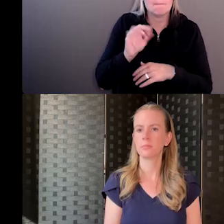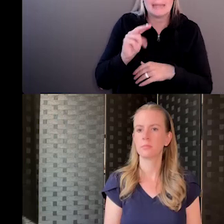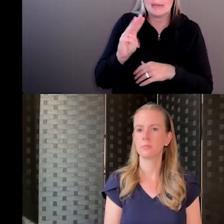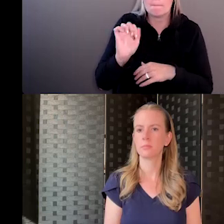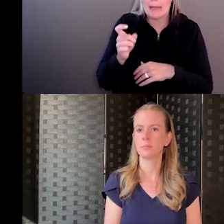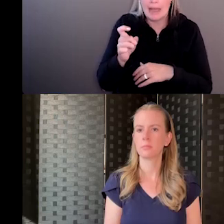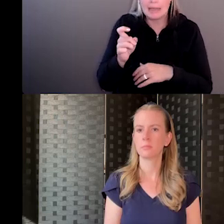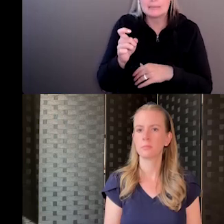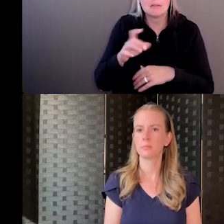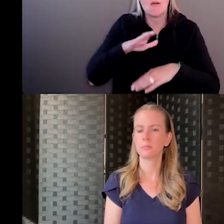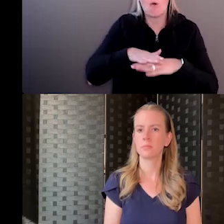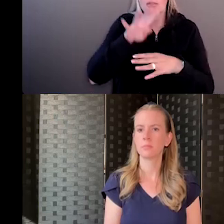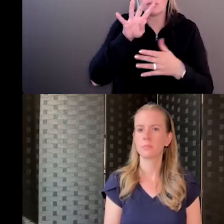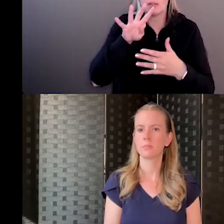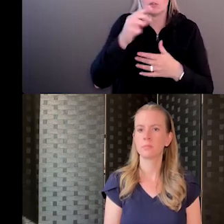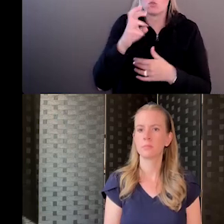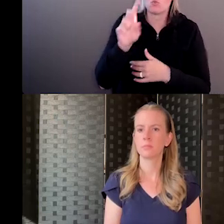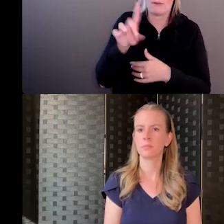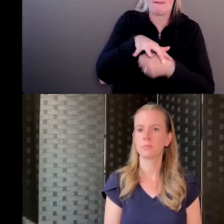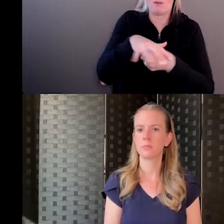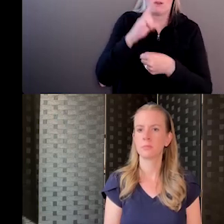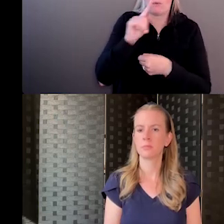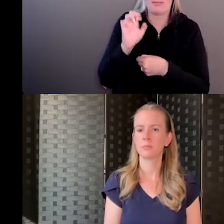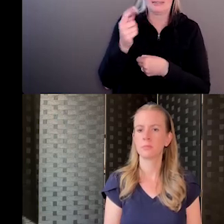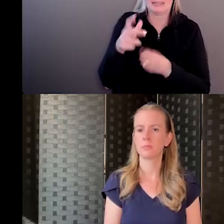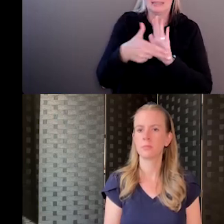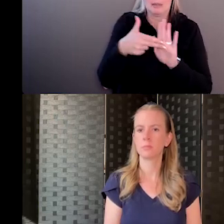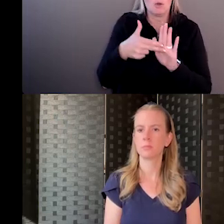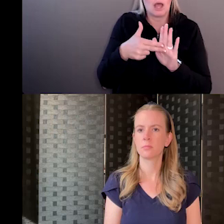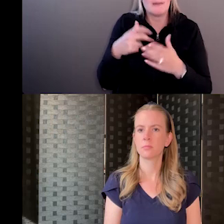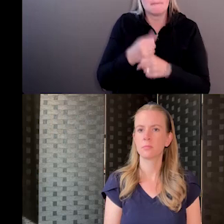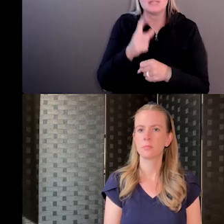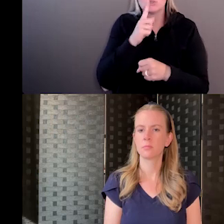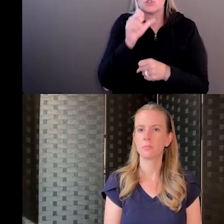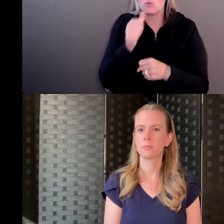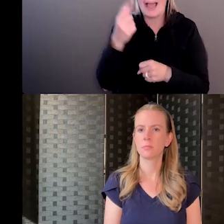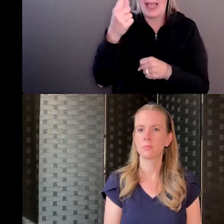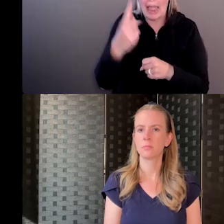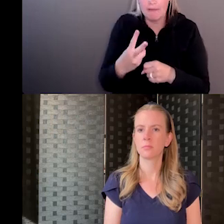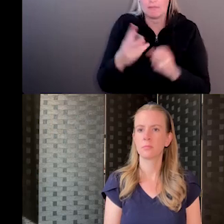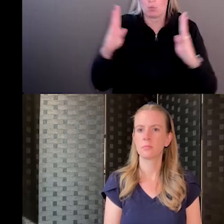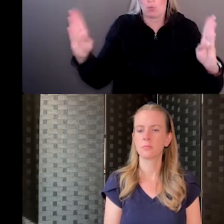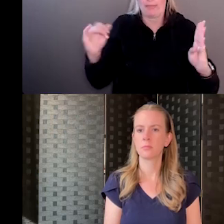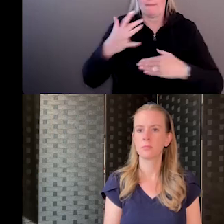on the grid area and I do this so the text does not take up half the width of the available space.